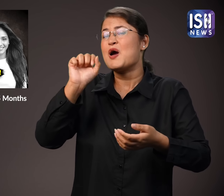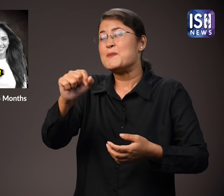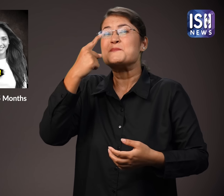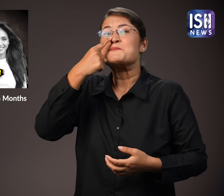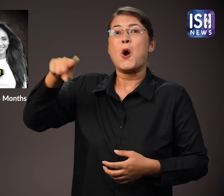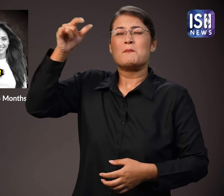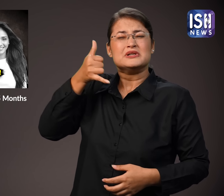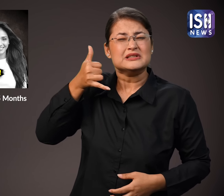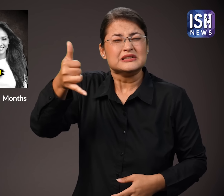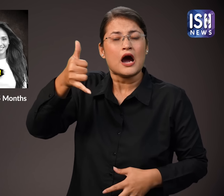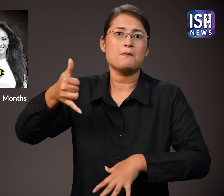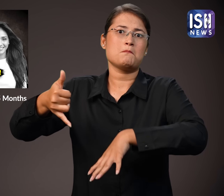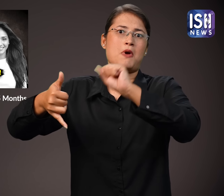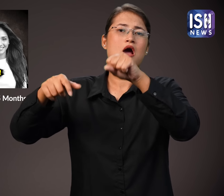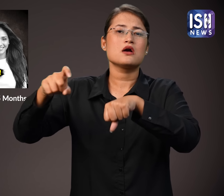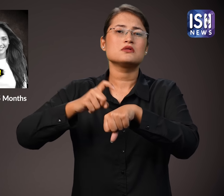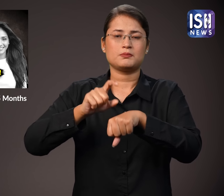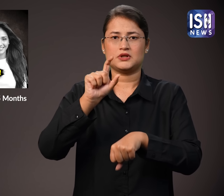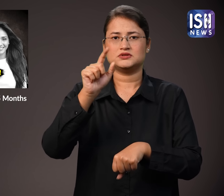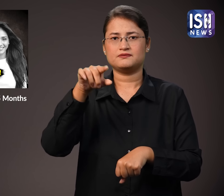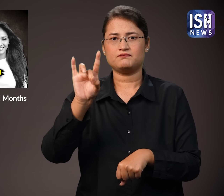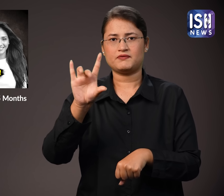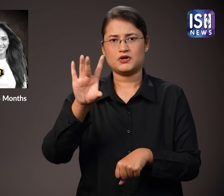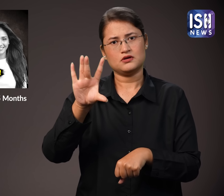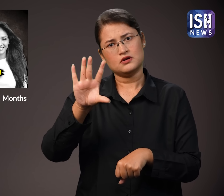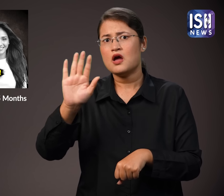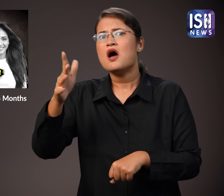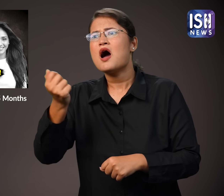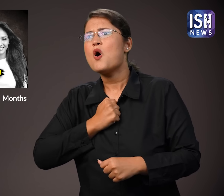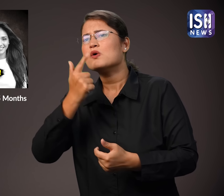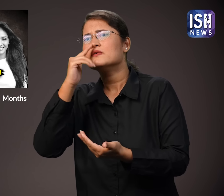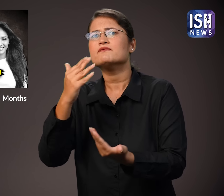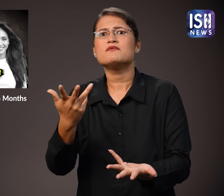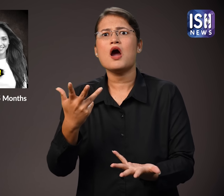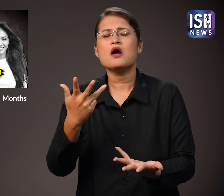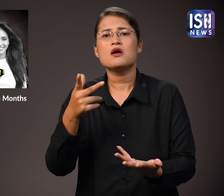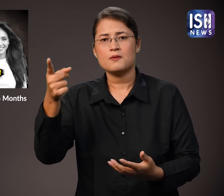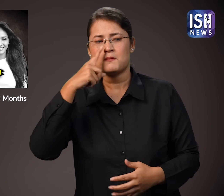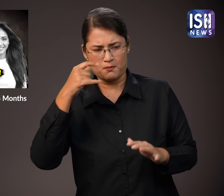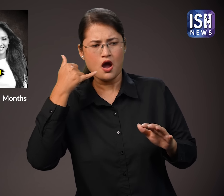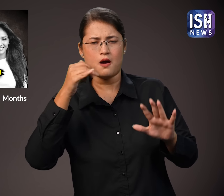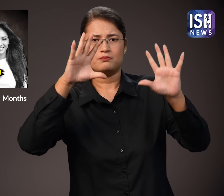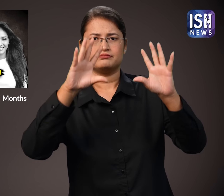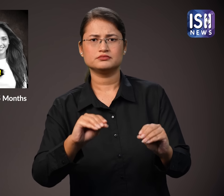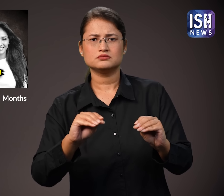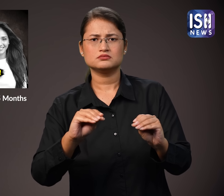Finally, they contacted the mother-in-law, who answered around 10:15 p.m. and they asked about Twisha.